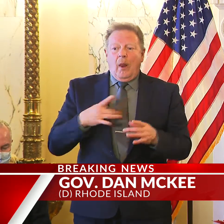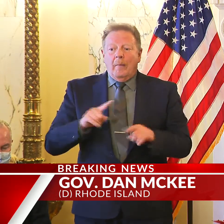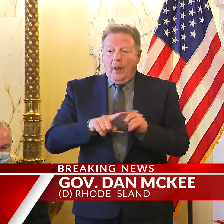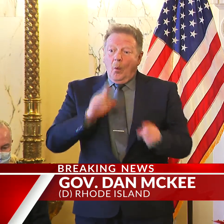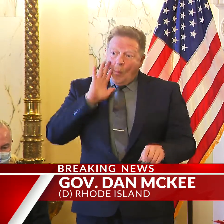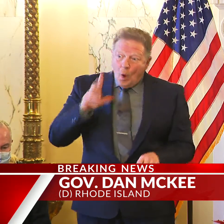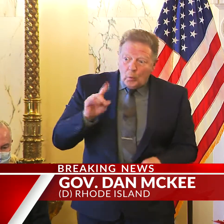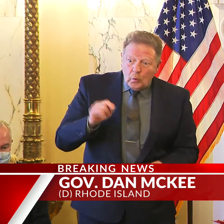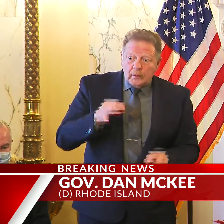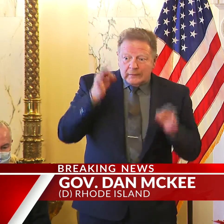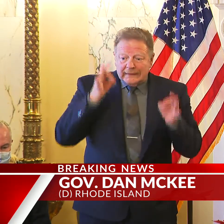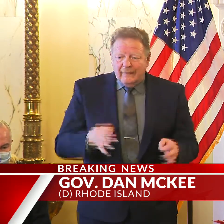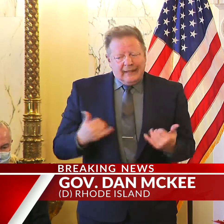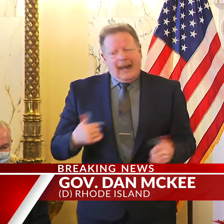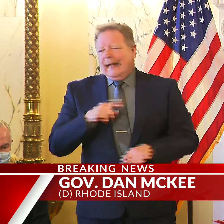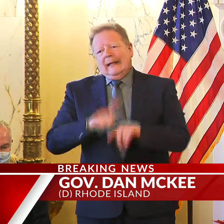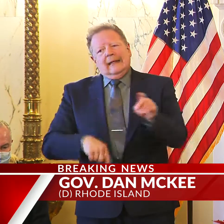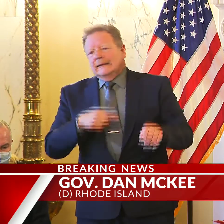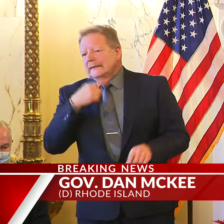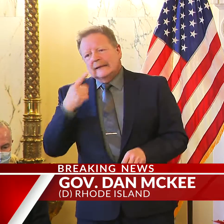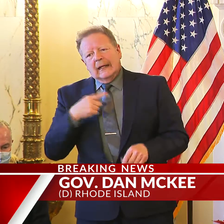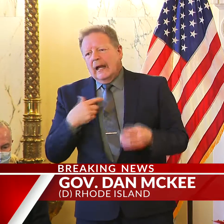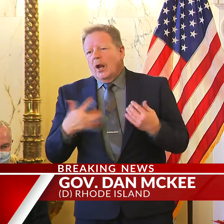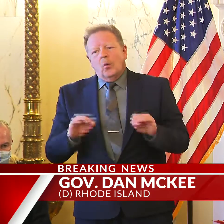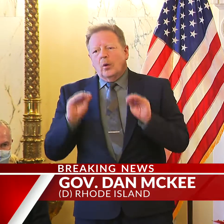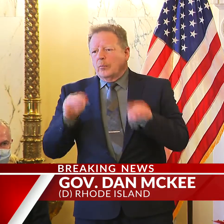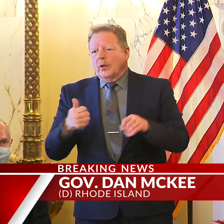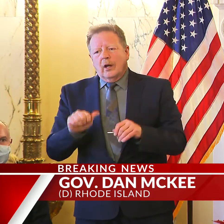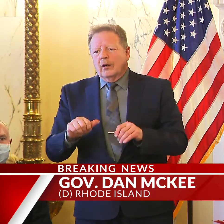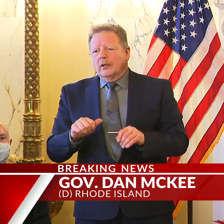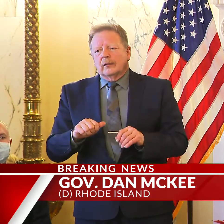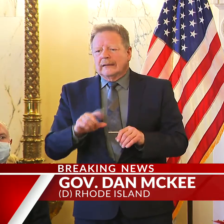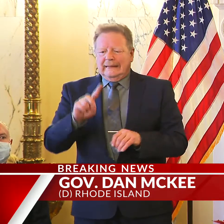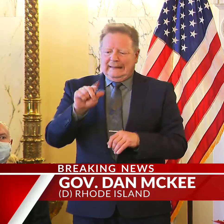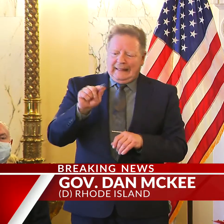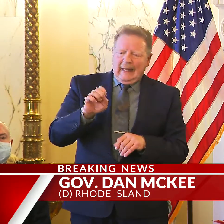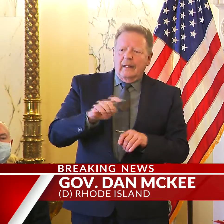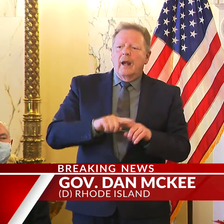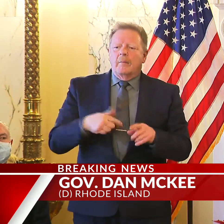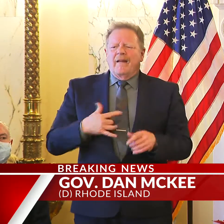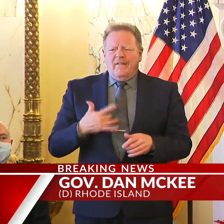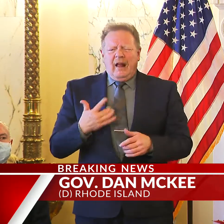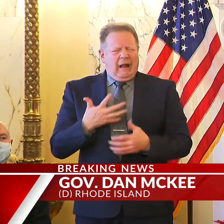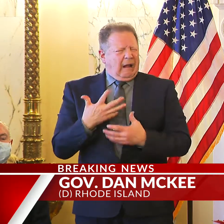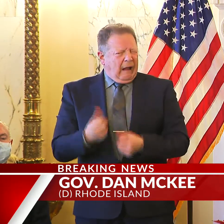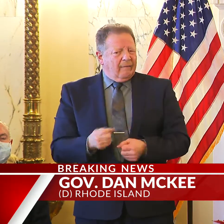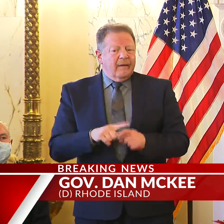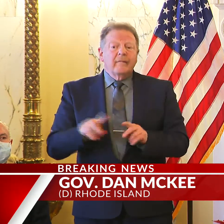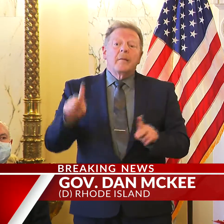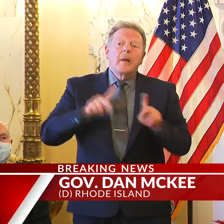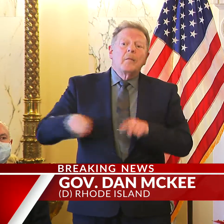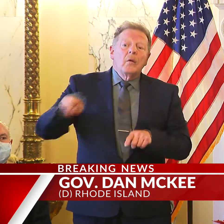THAT IT'S TEMPORARY AND THAT WOULD NOT LOOKING TO PUT